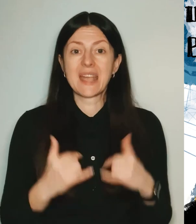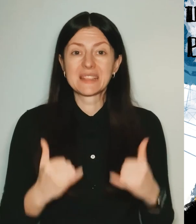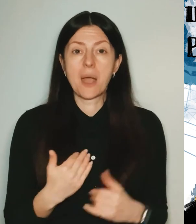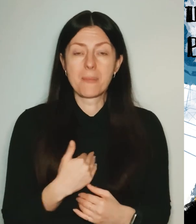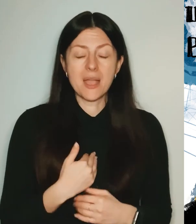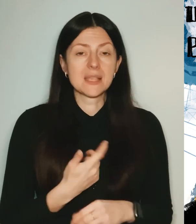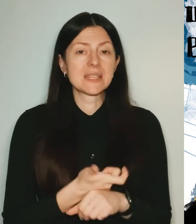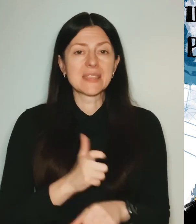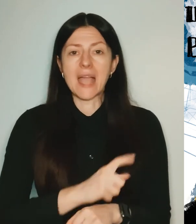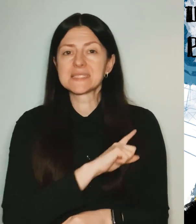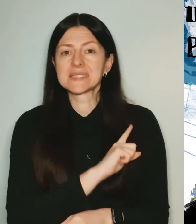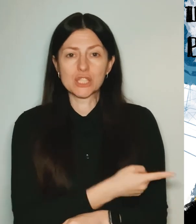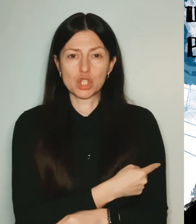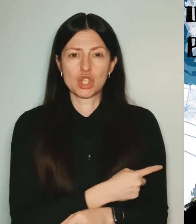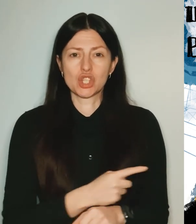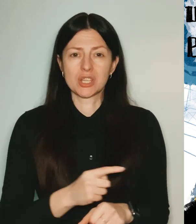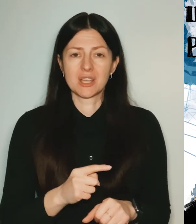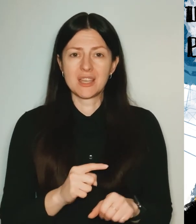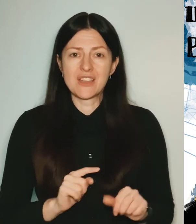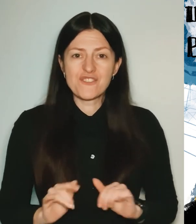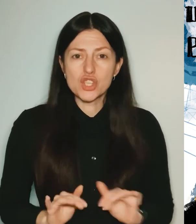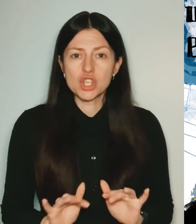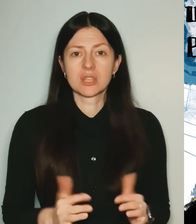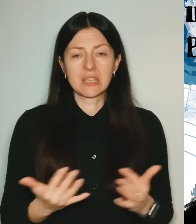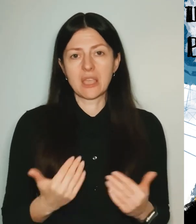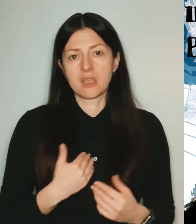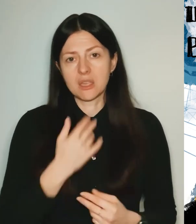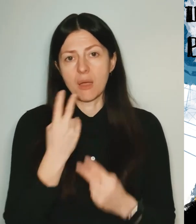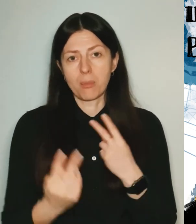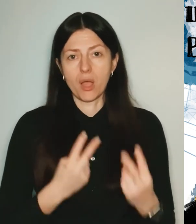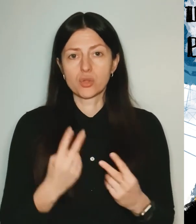And these are the strongest deeds that I have ever seen.